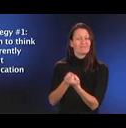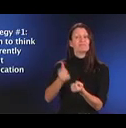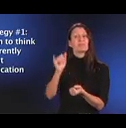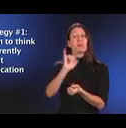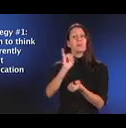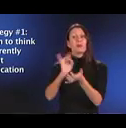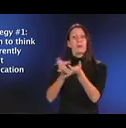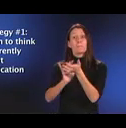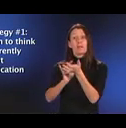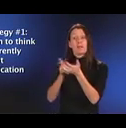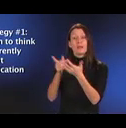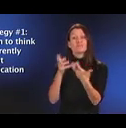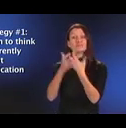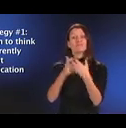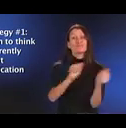And medicine is not the same for every person.